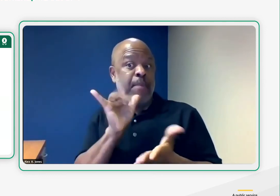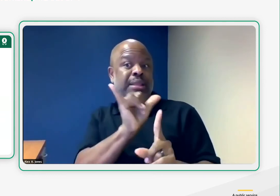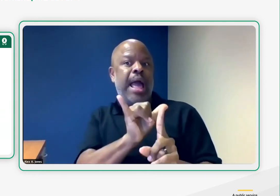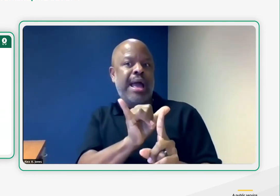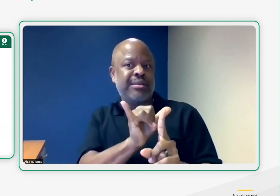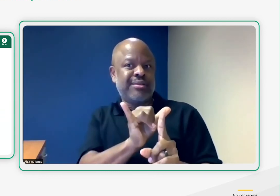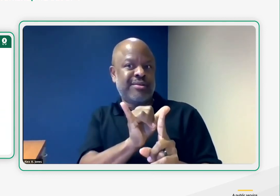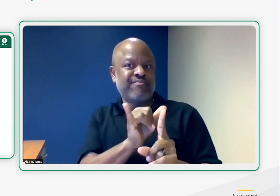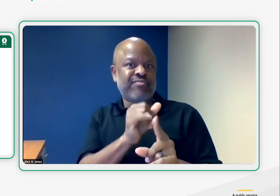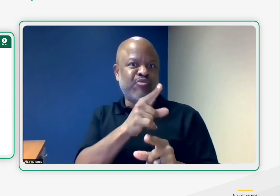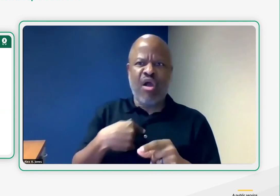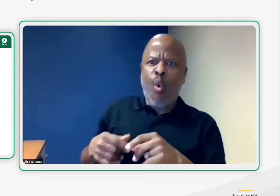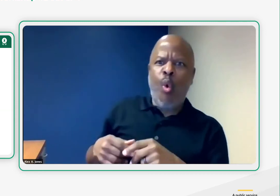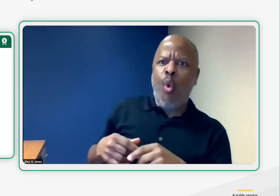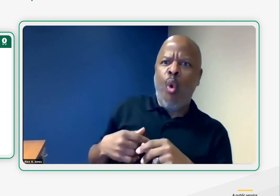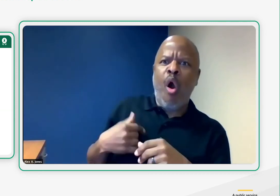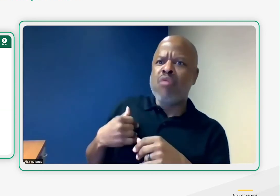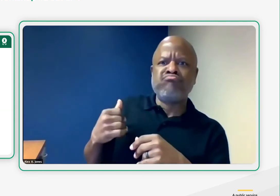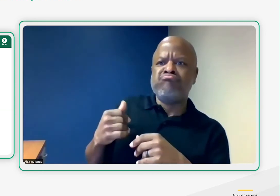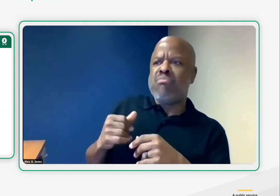And people don't often look at that.